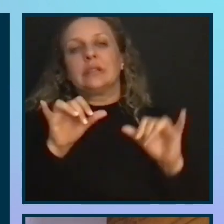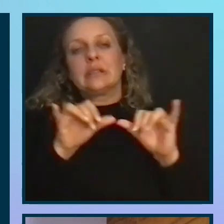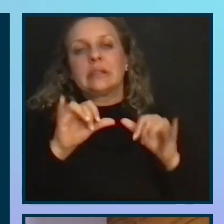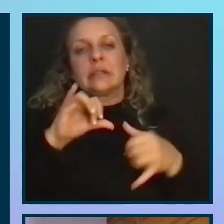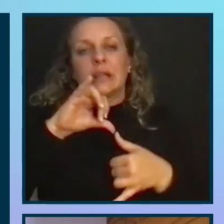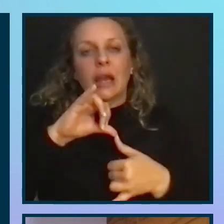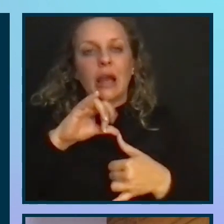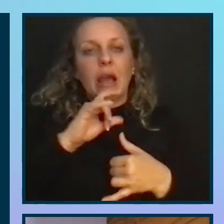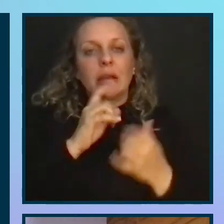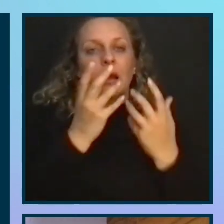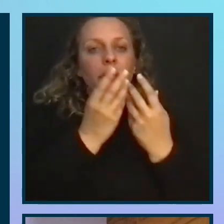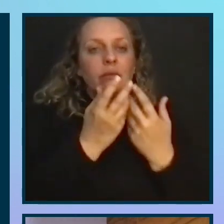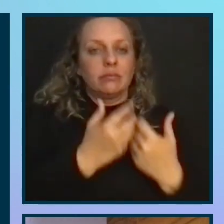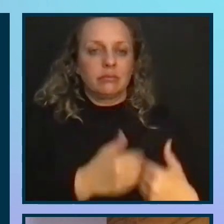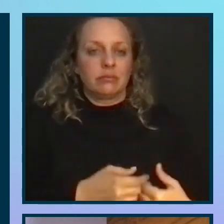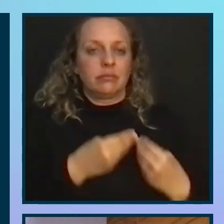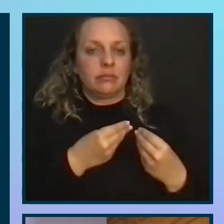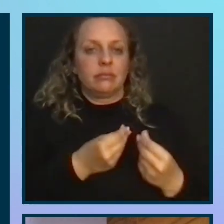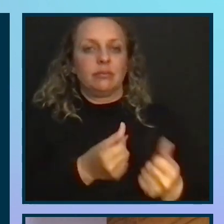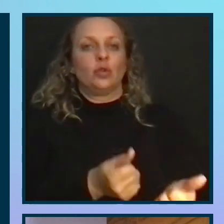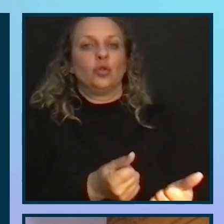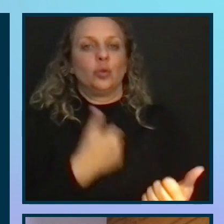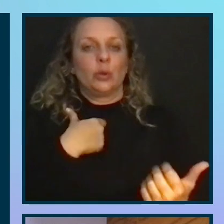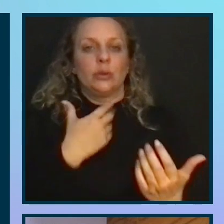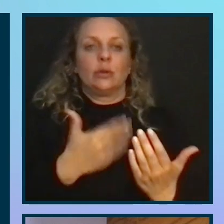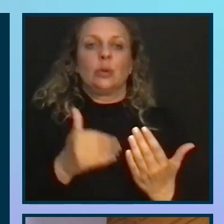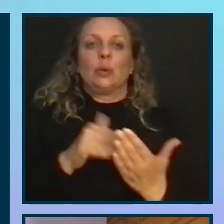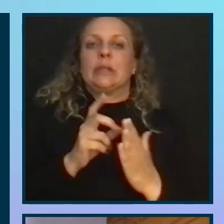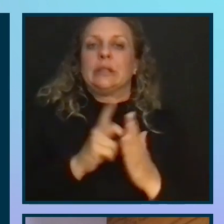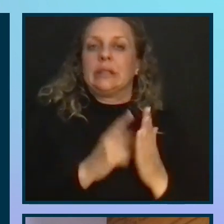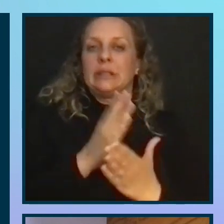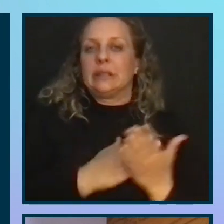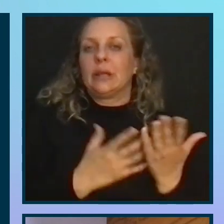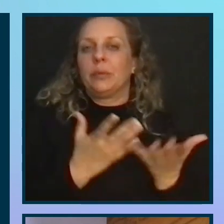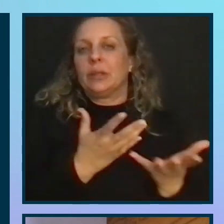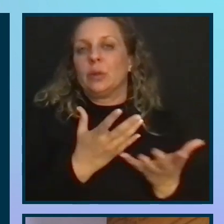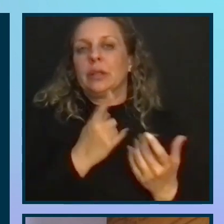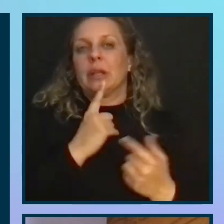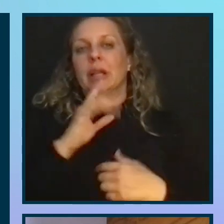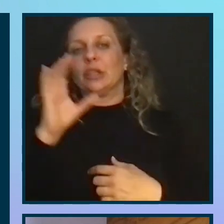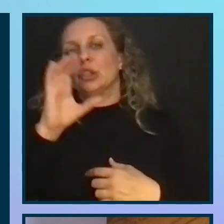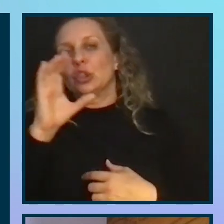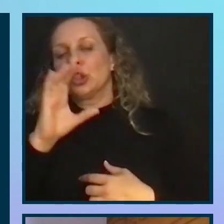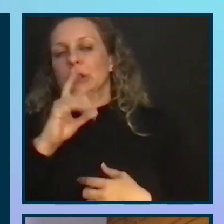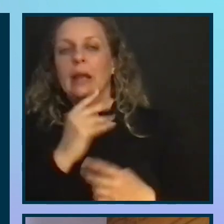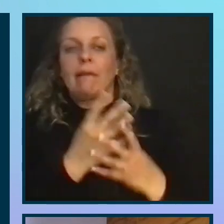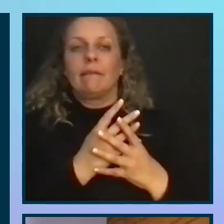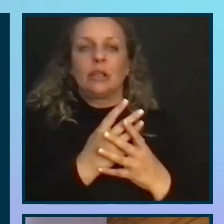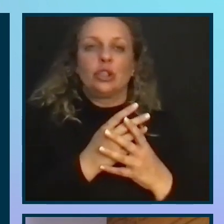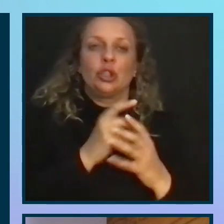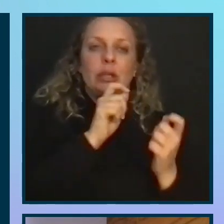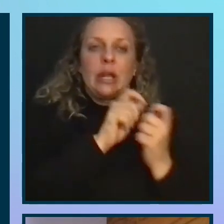So we had to redesign some interactions such as the Search and Filter elements to remove this overlapping